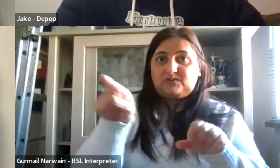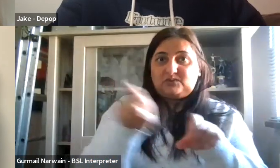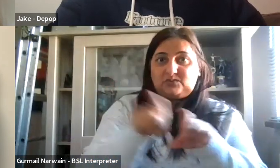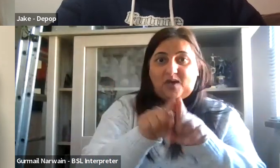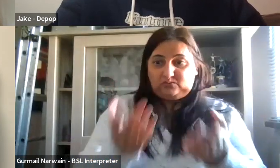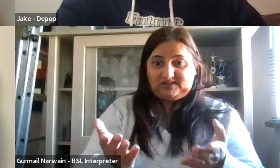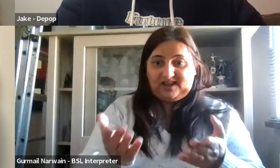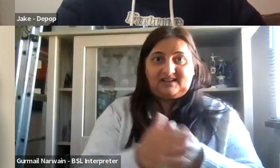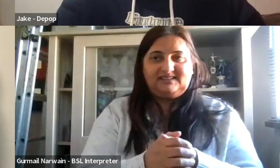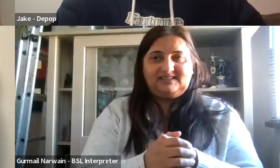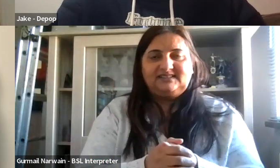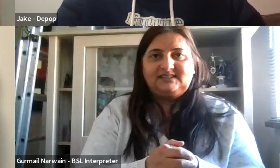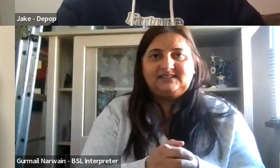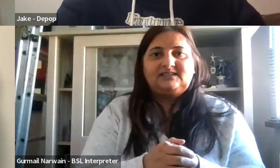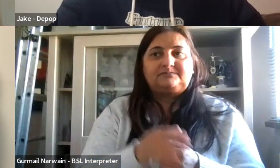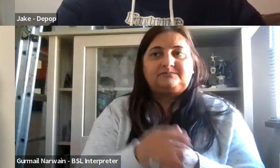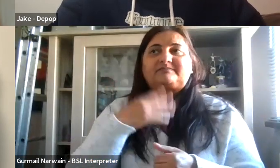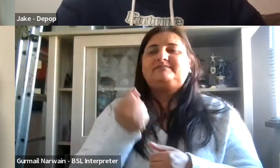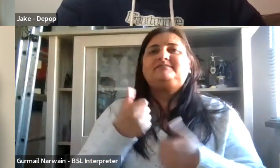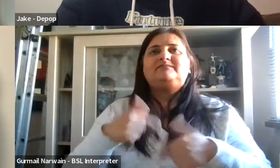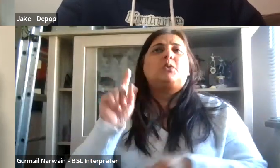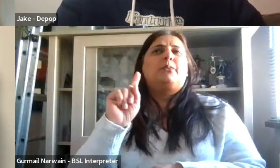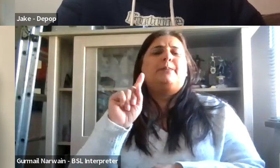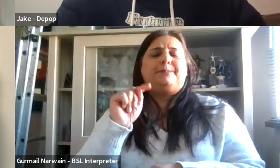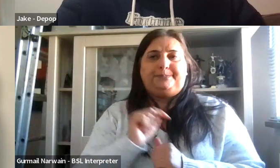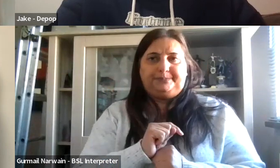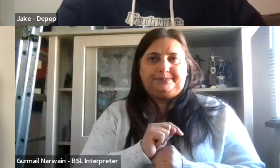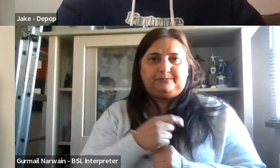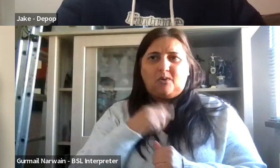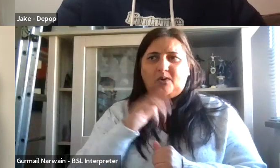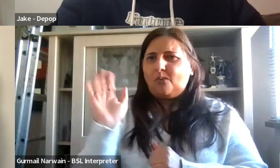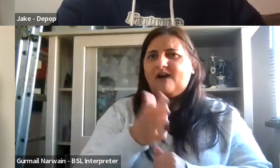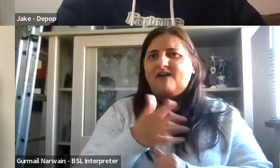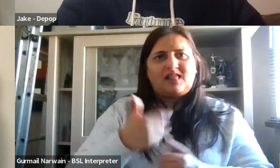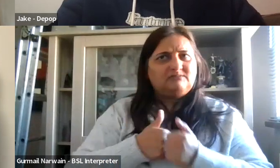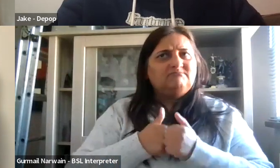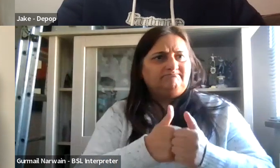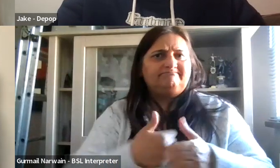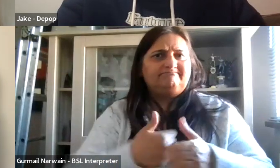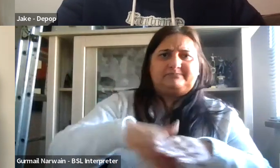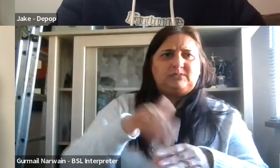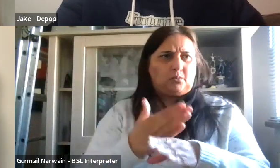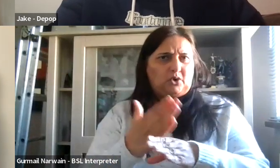of what we've got available. and hopefully we'll learn from you as well. In terms of what we have available. We want everyone to feel supported and included at work whatever that looks like for them.